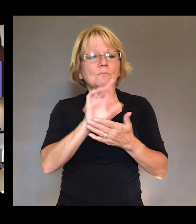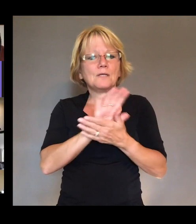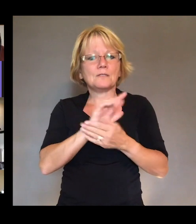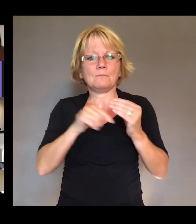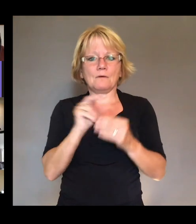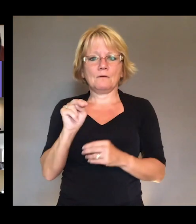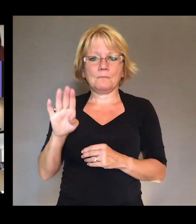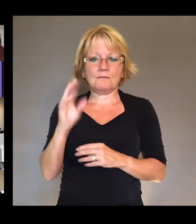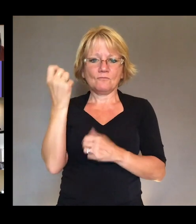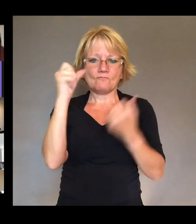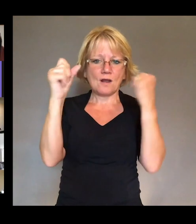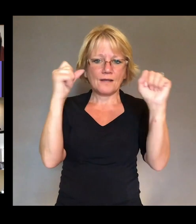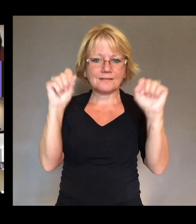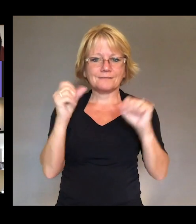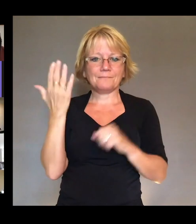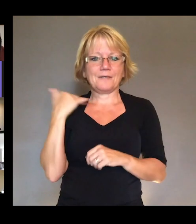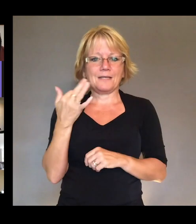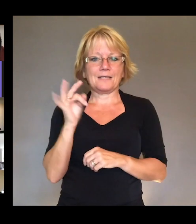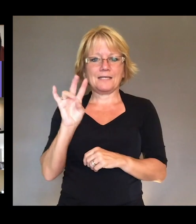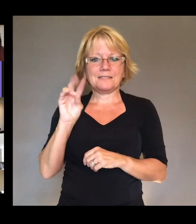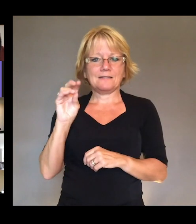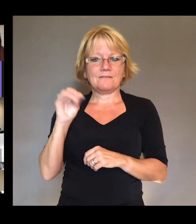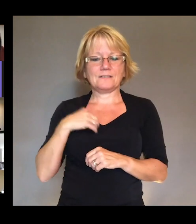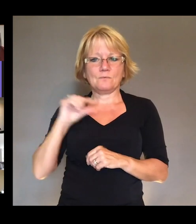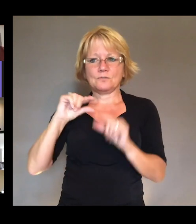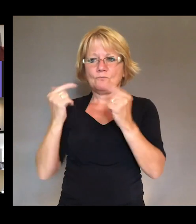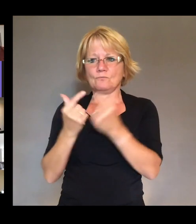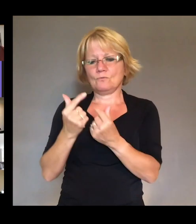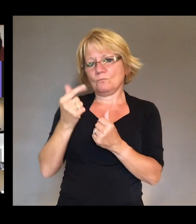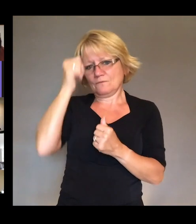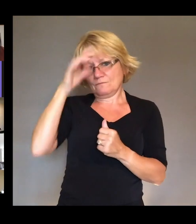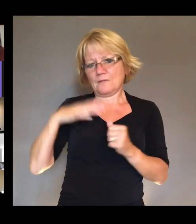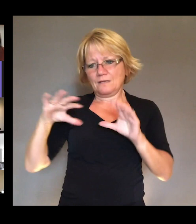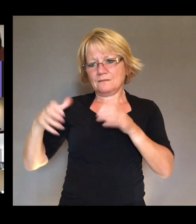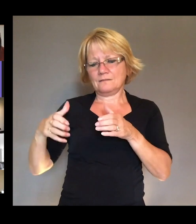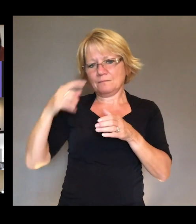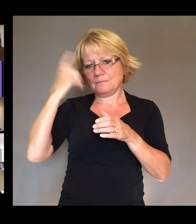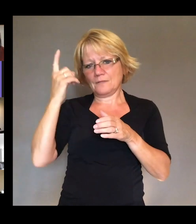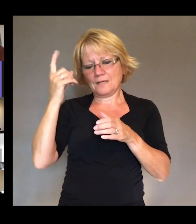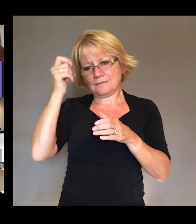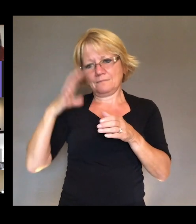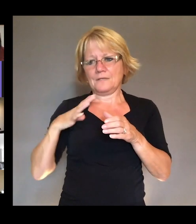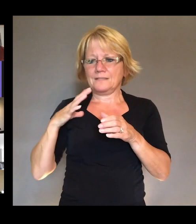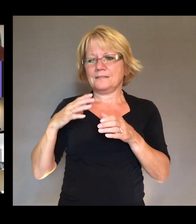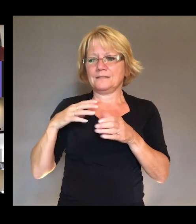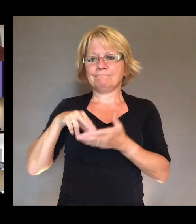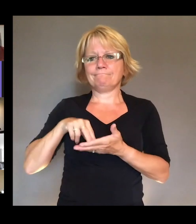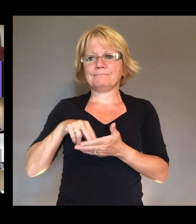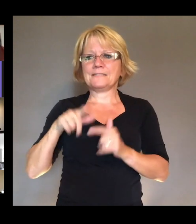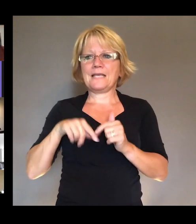about the new best riots in the seventies. And there was a group of brothers standing outside talking about how they couldn't get into vote